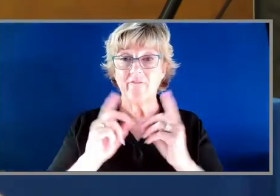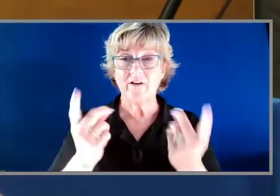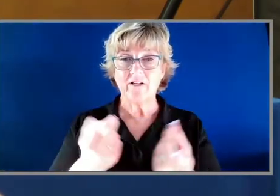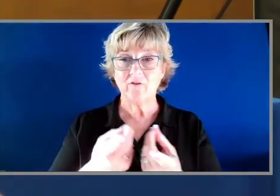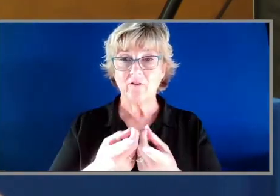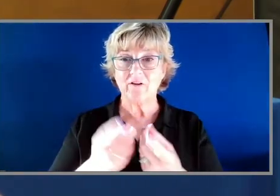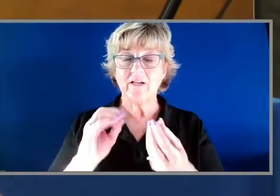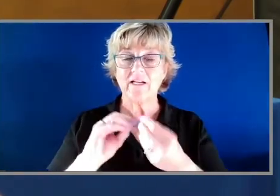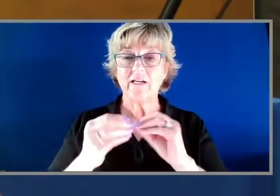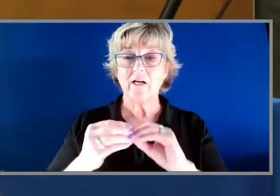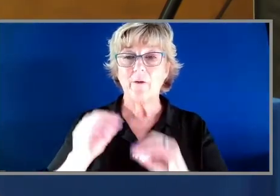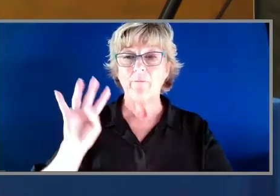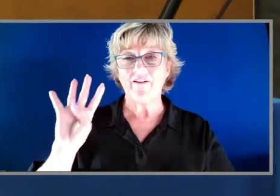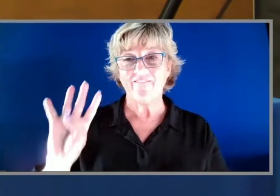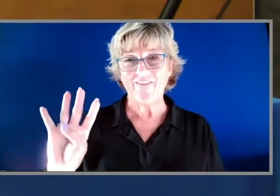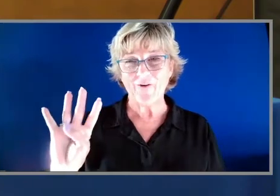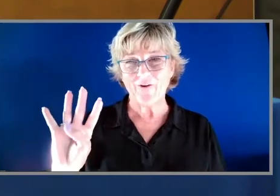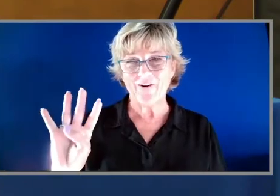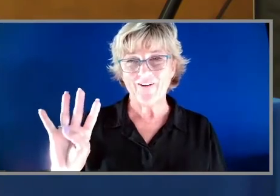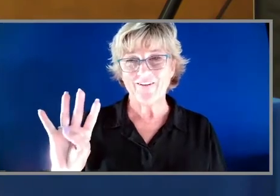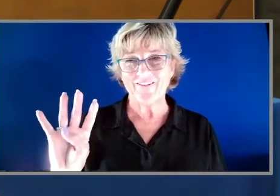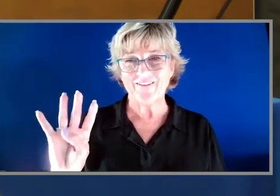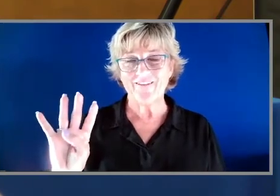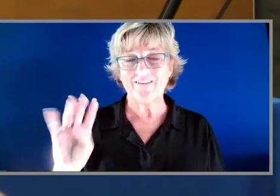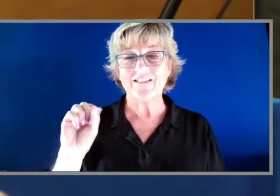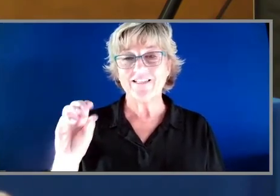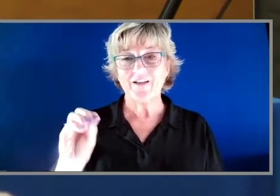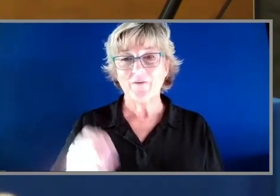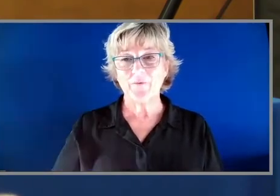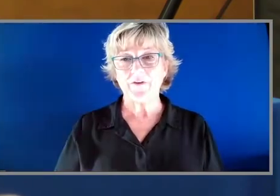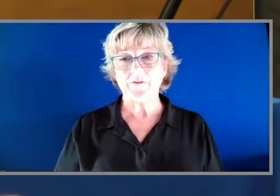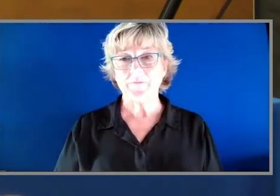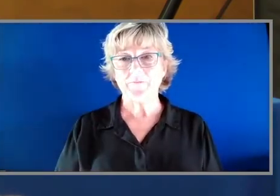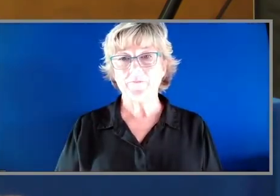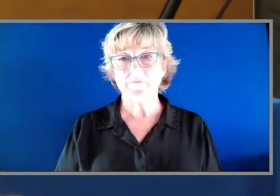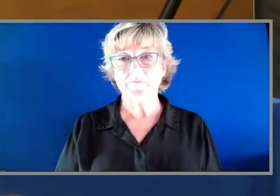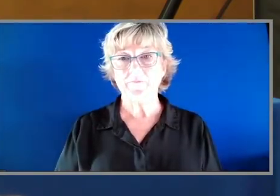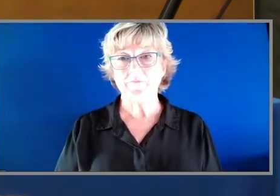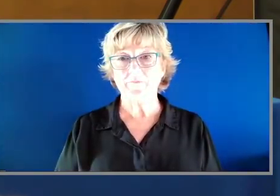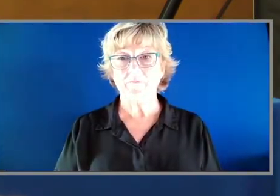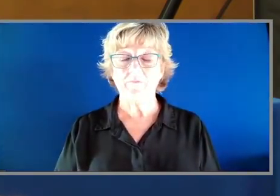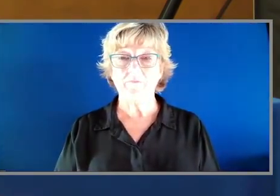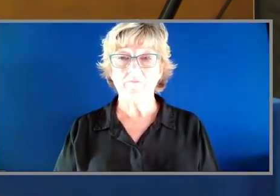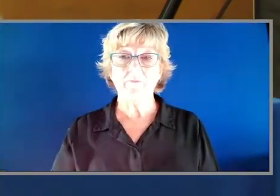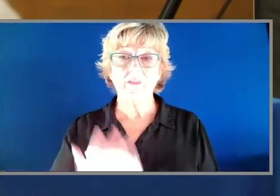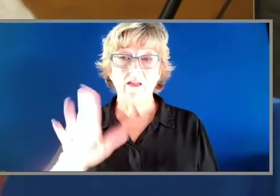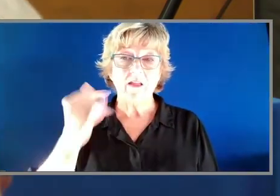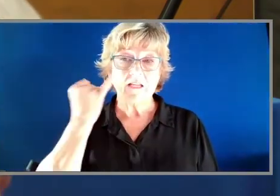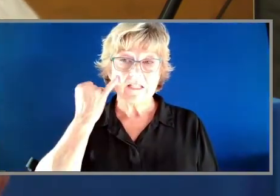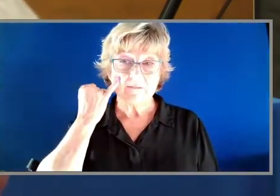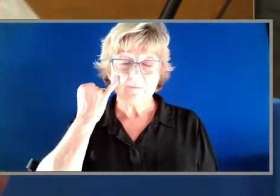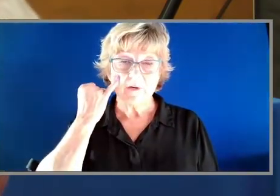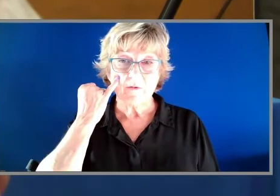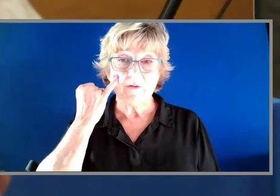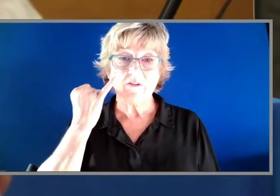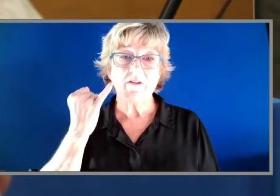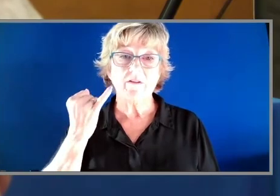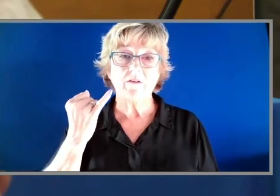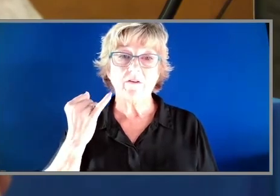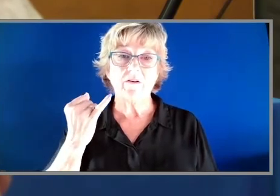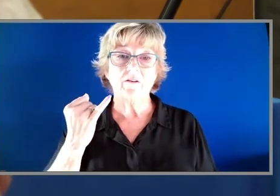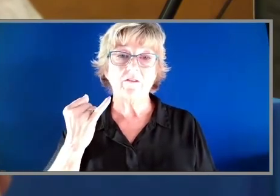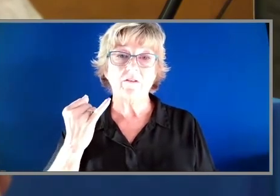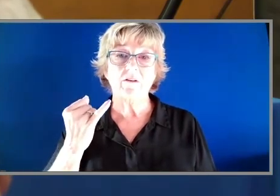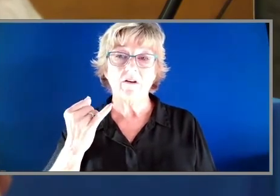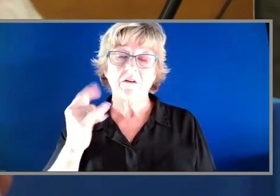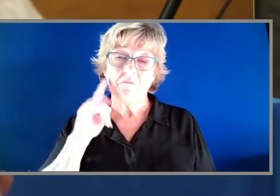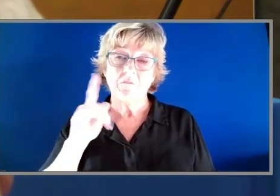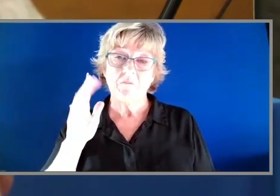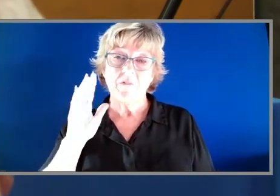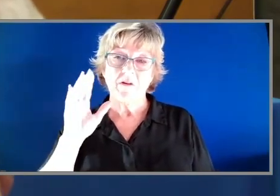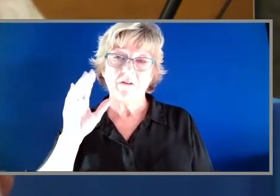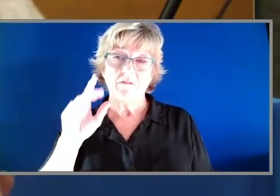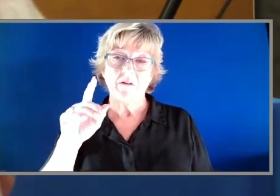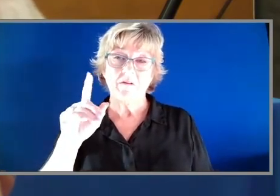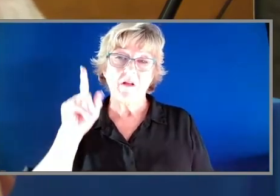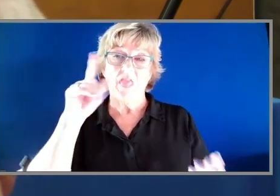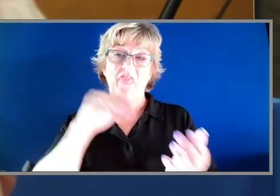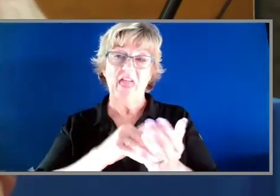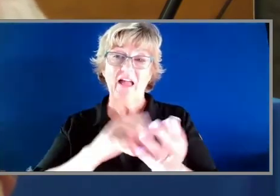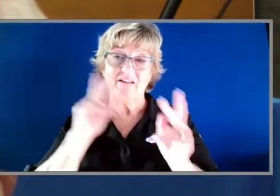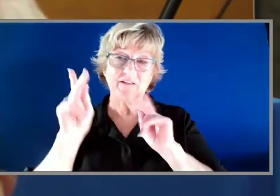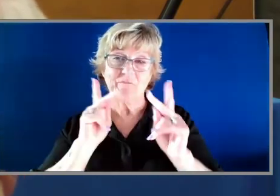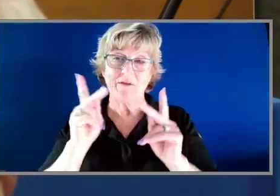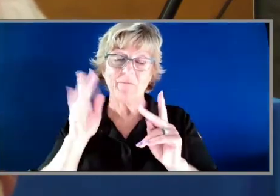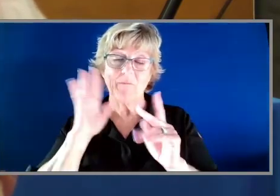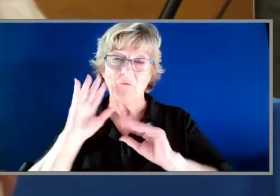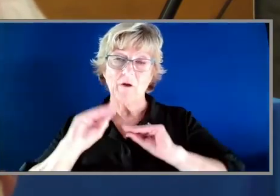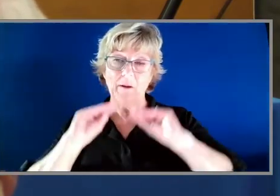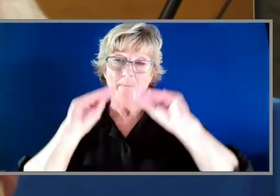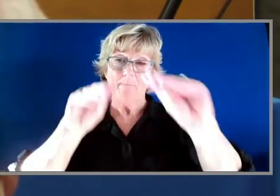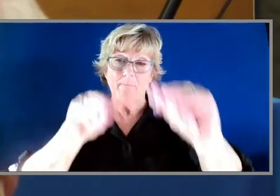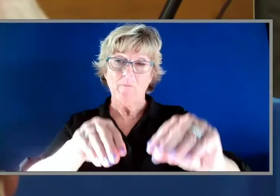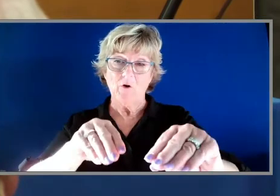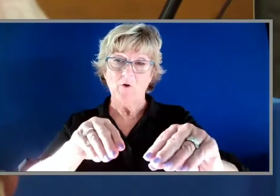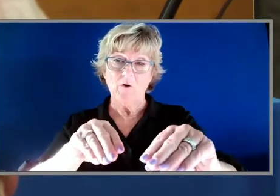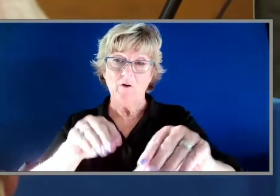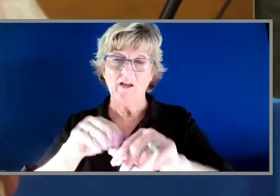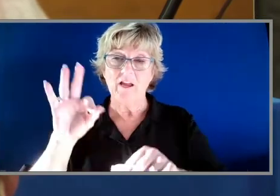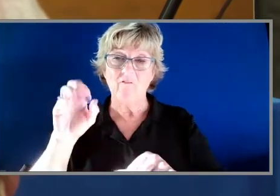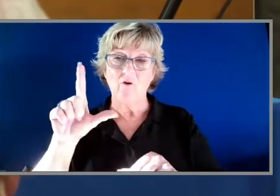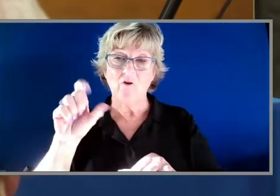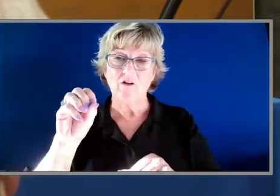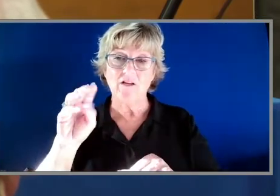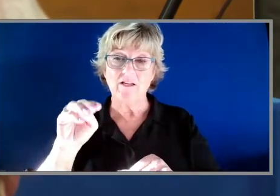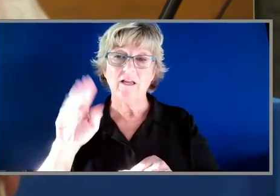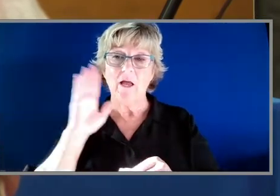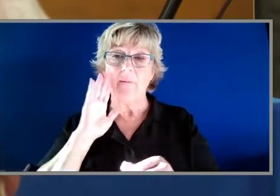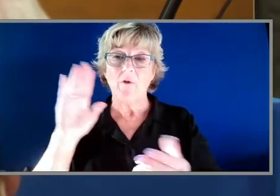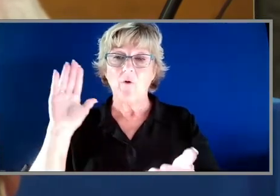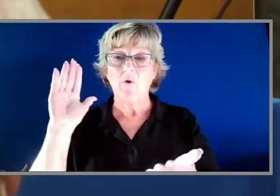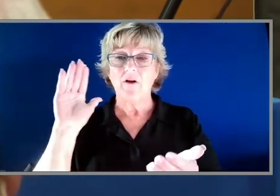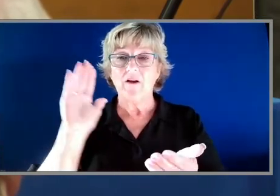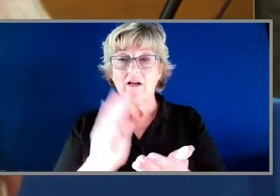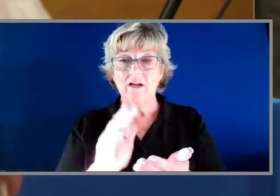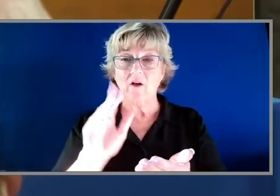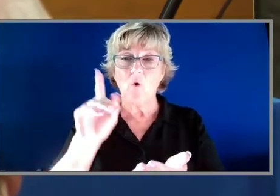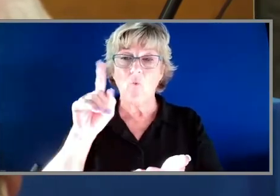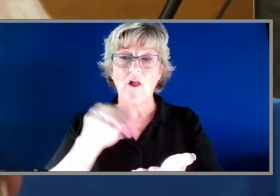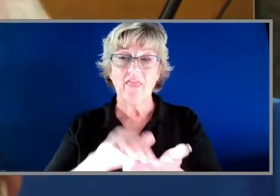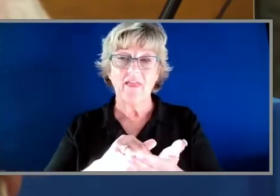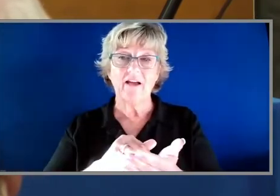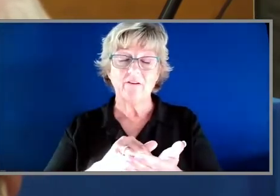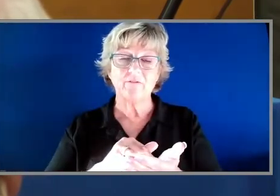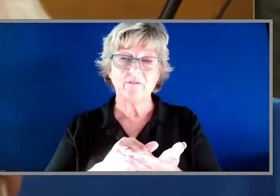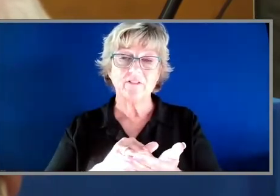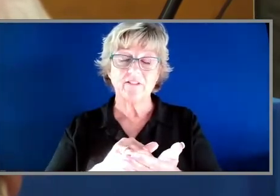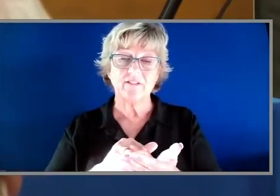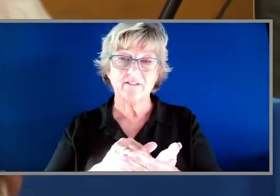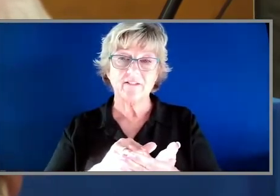Studio: that's currently a part of district, let me get this right for yes um so have you could say okay we're gonna we're